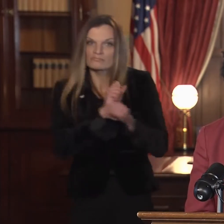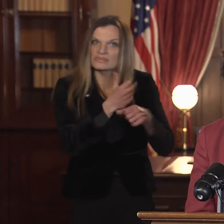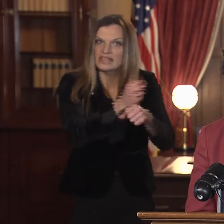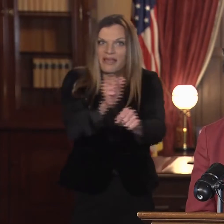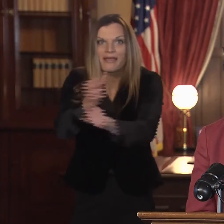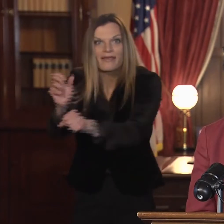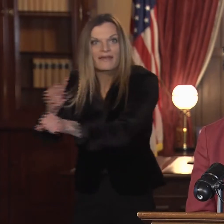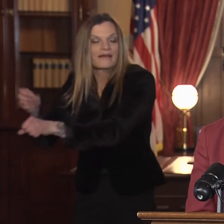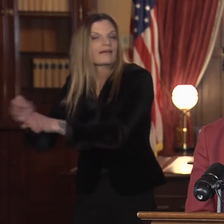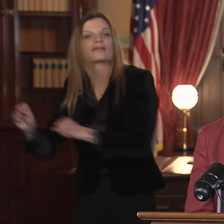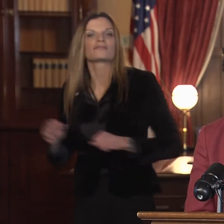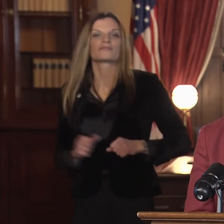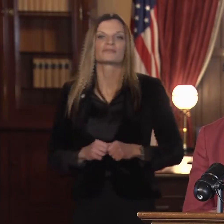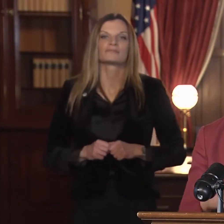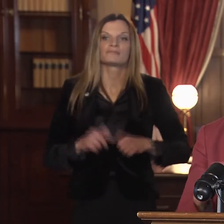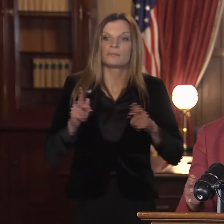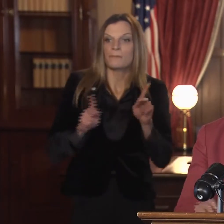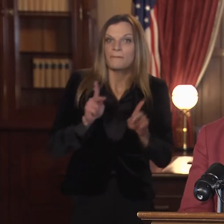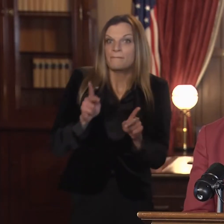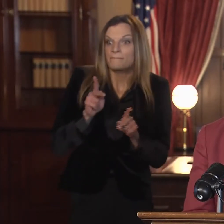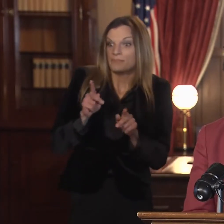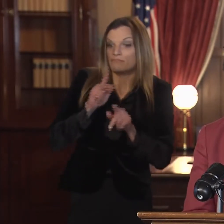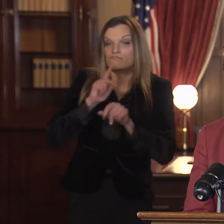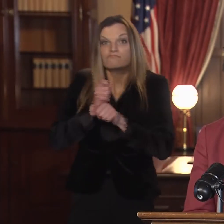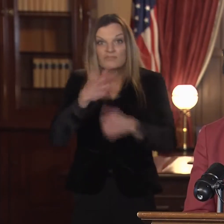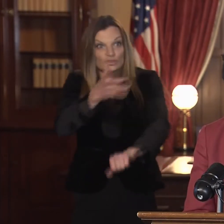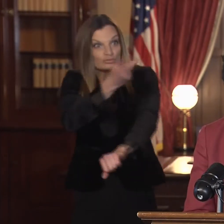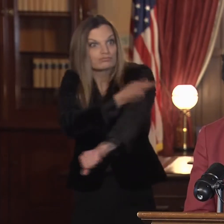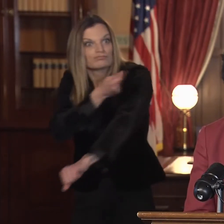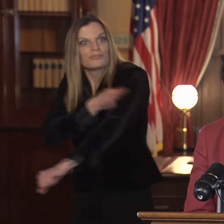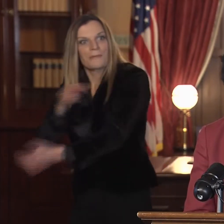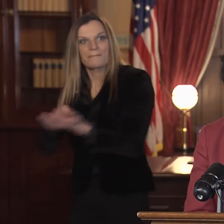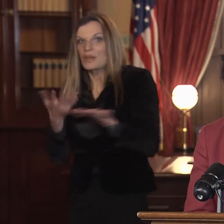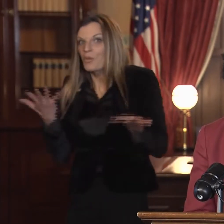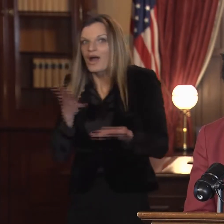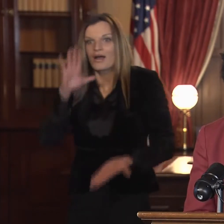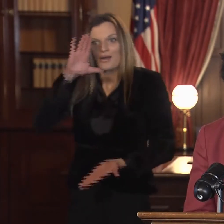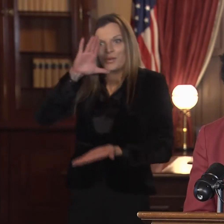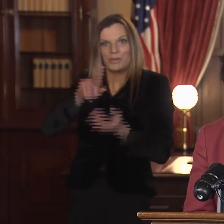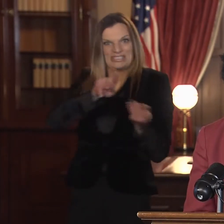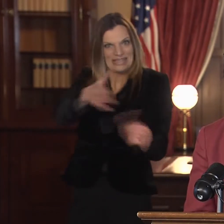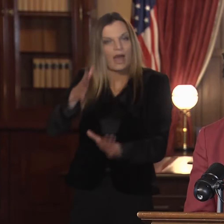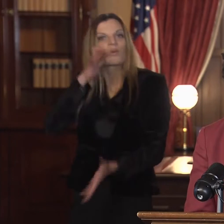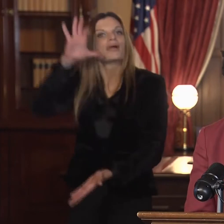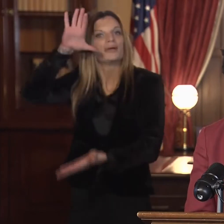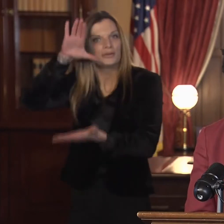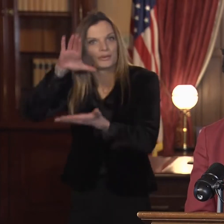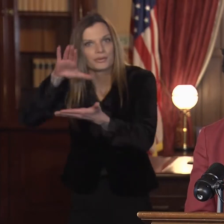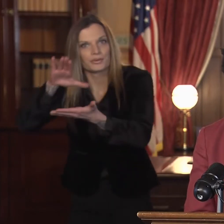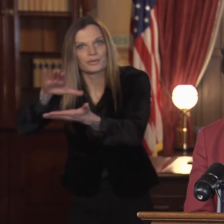AS MORE AND MORE PEOPLE GET THE VACCINE, WE WILL START TO SEE FEWER CASES AND FEWER LIVES